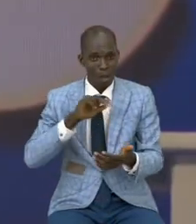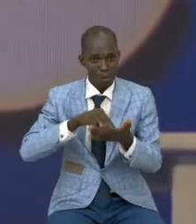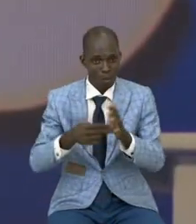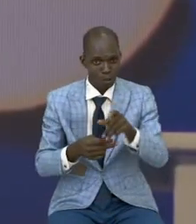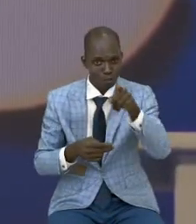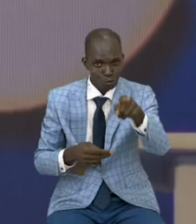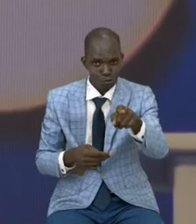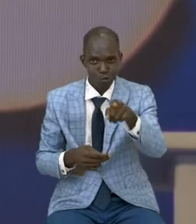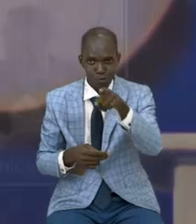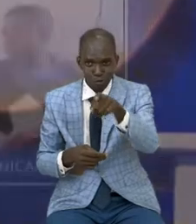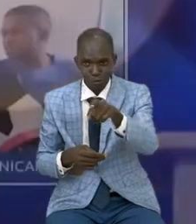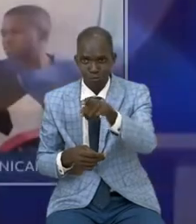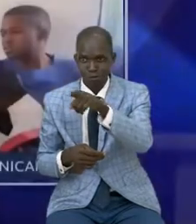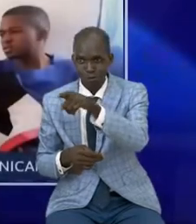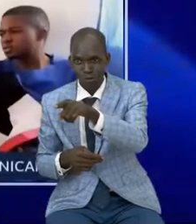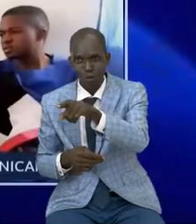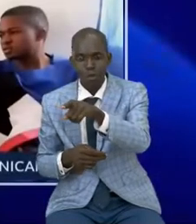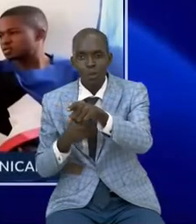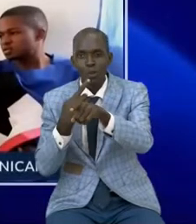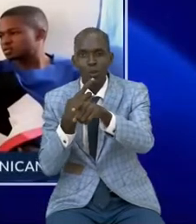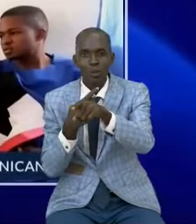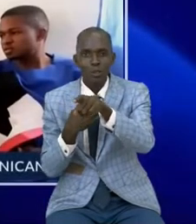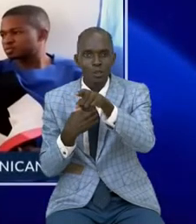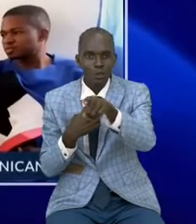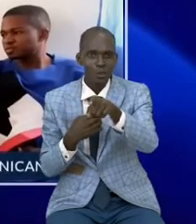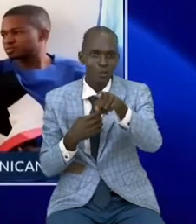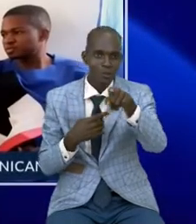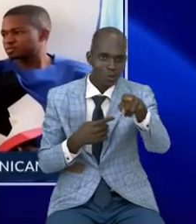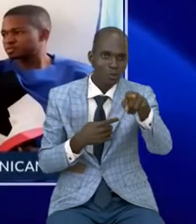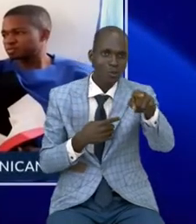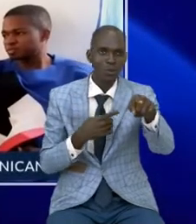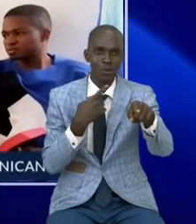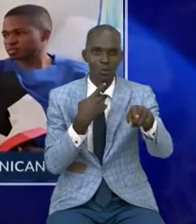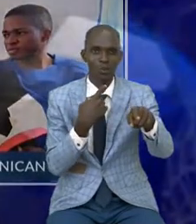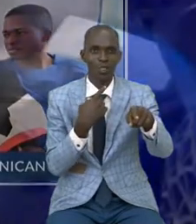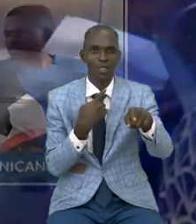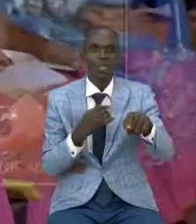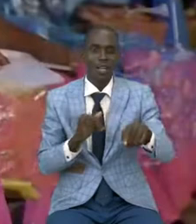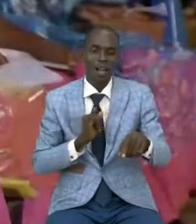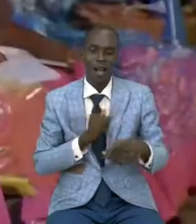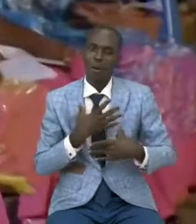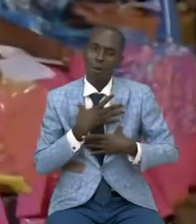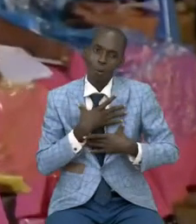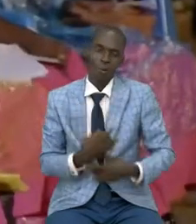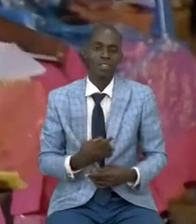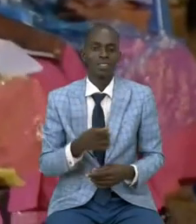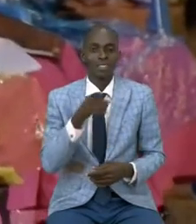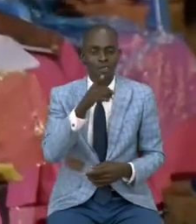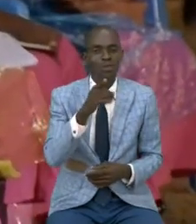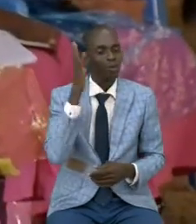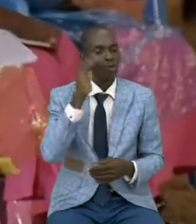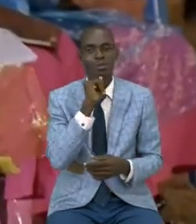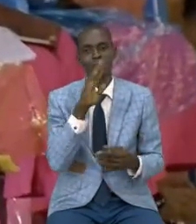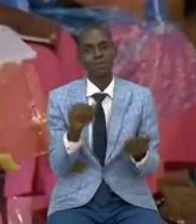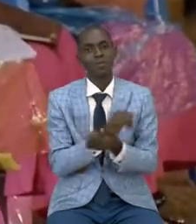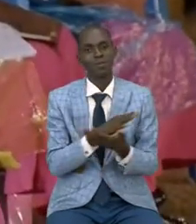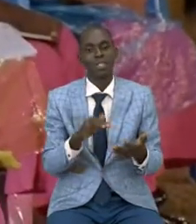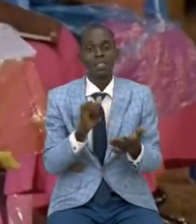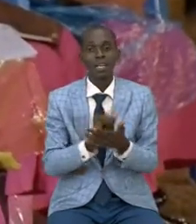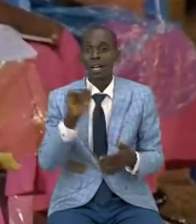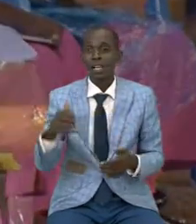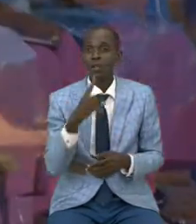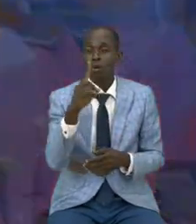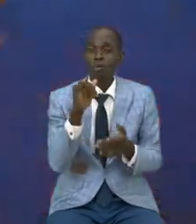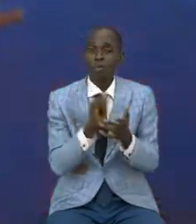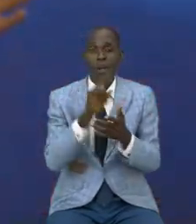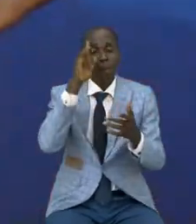that you where are you that you will not perish that whosoever believeth in him will not perish